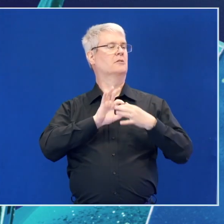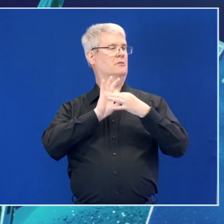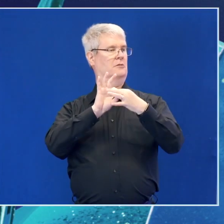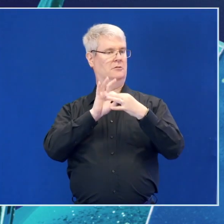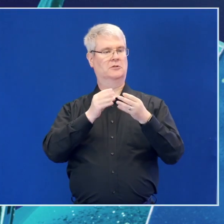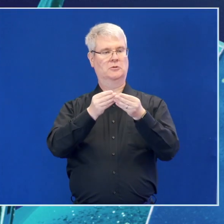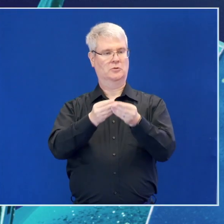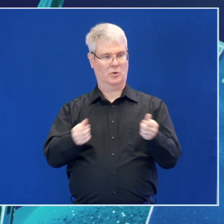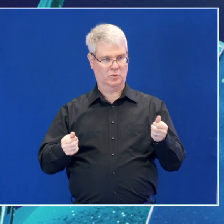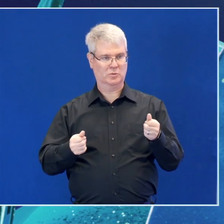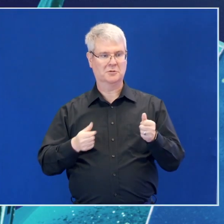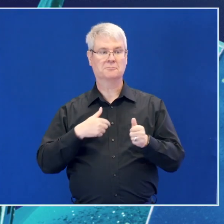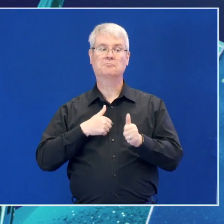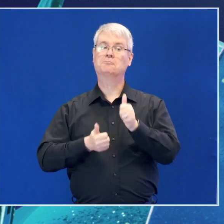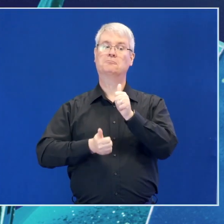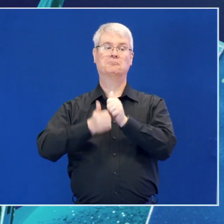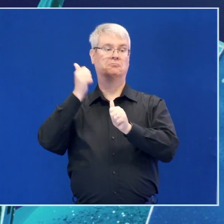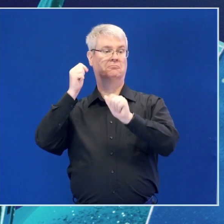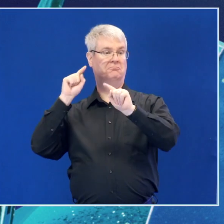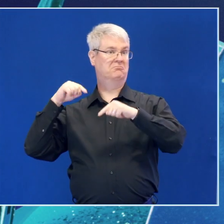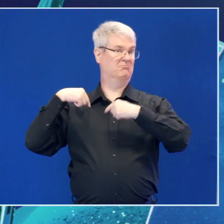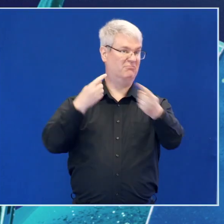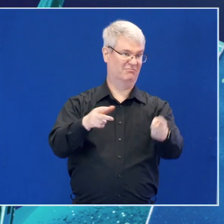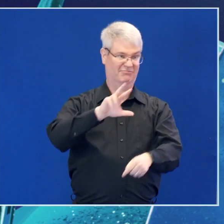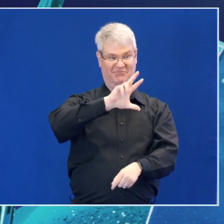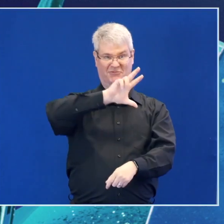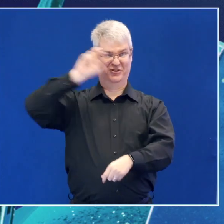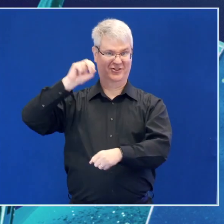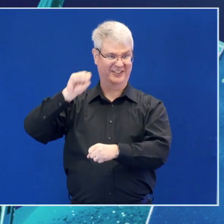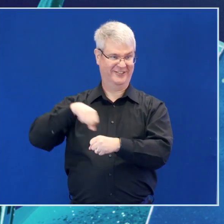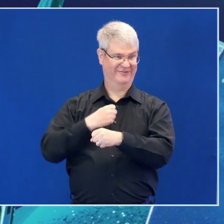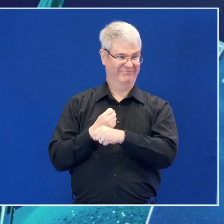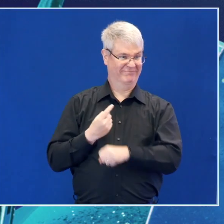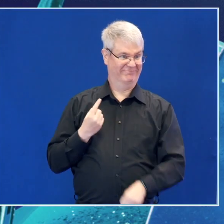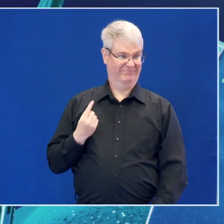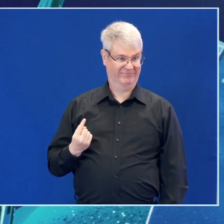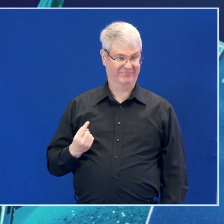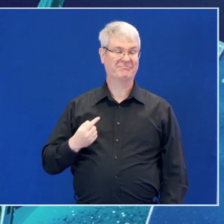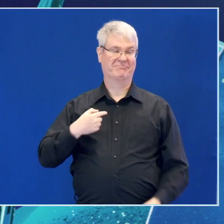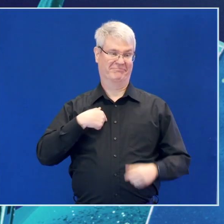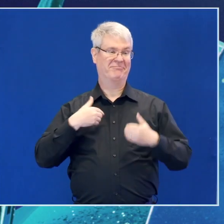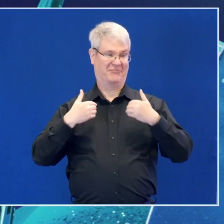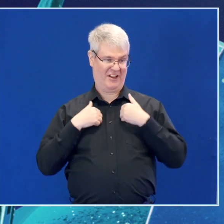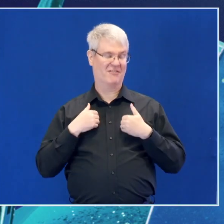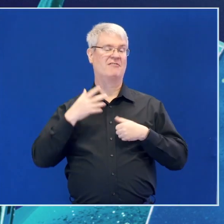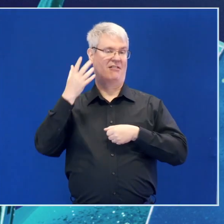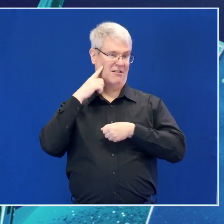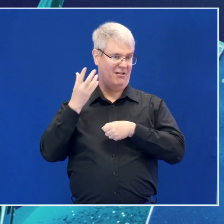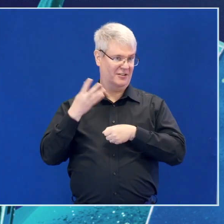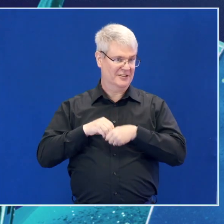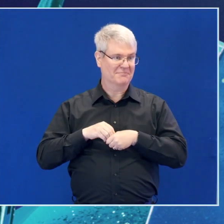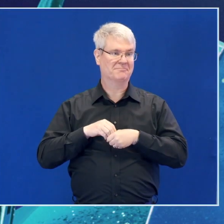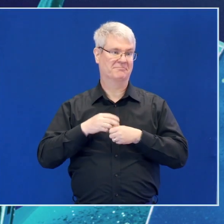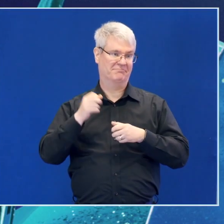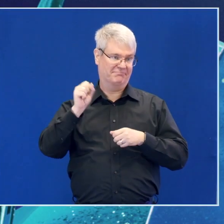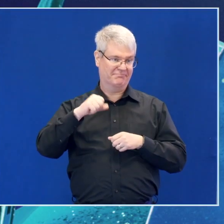about 30 years, autistic the entire time. And I have been very involved in Microsoft since starting here